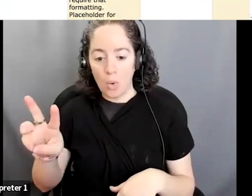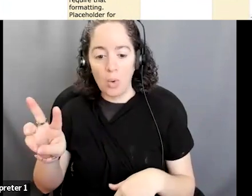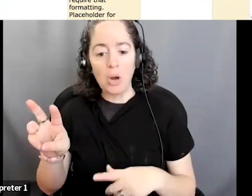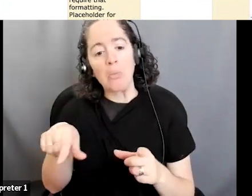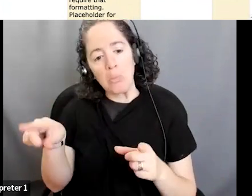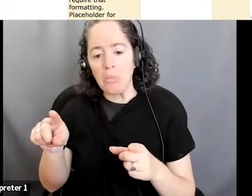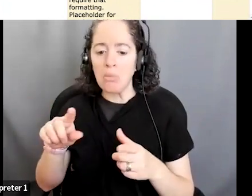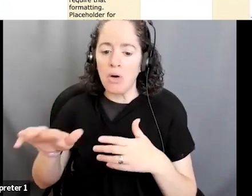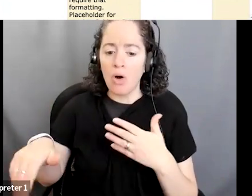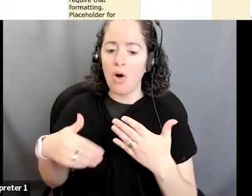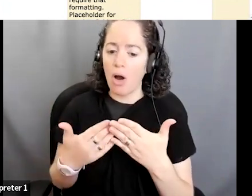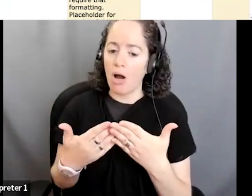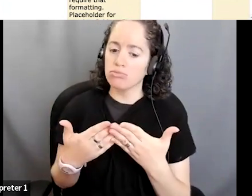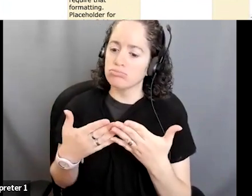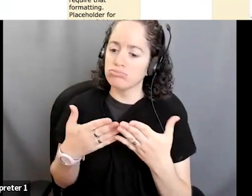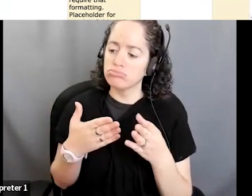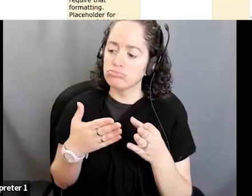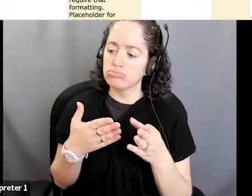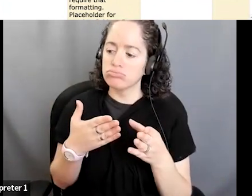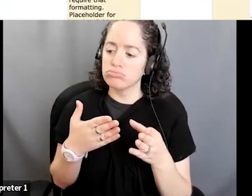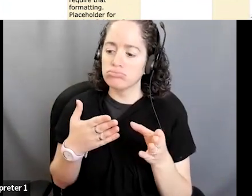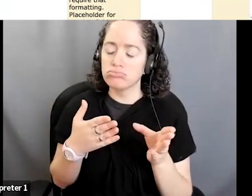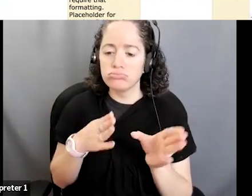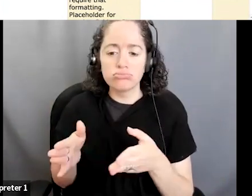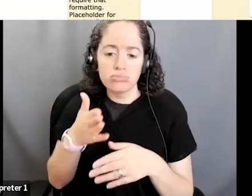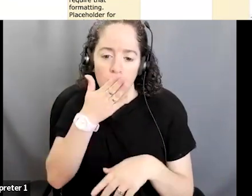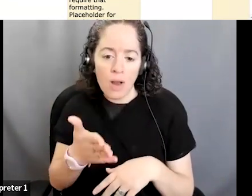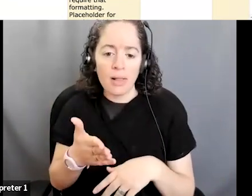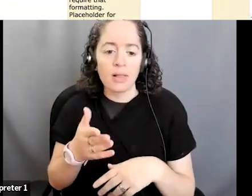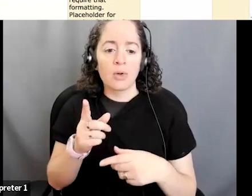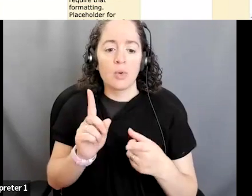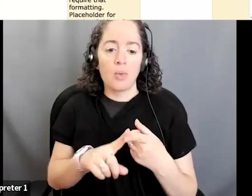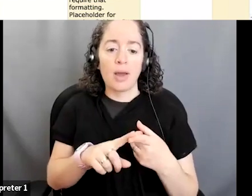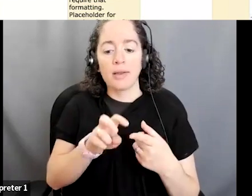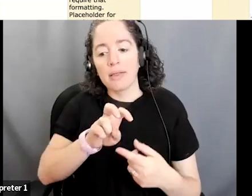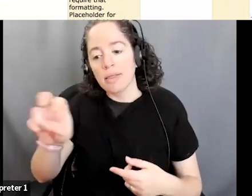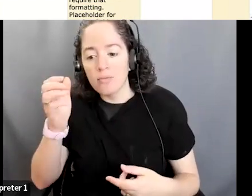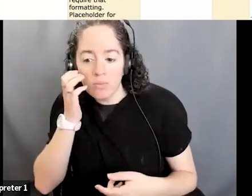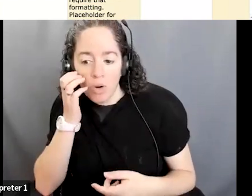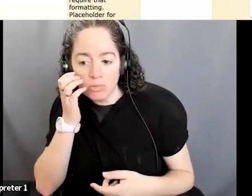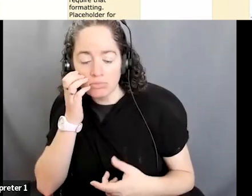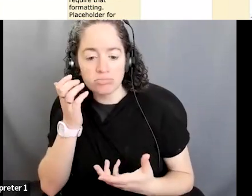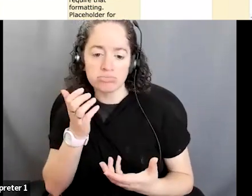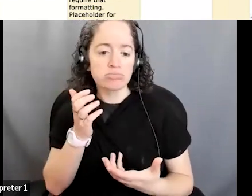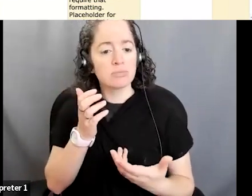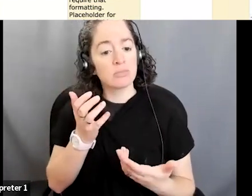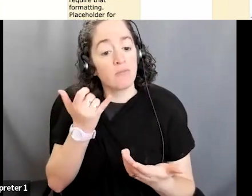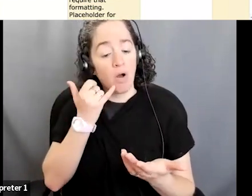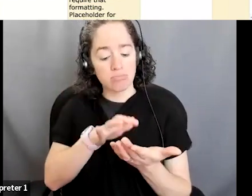with switching to mobile, working on a phone. That went over very well, but where several